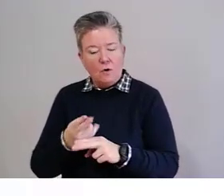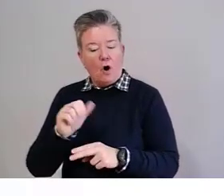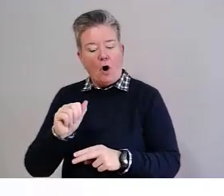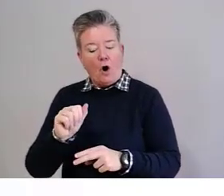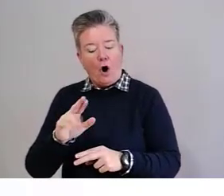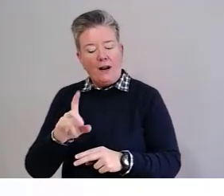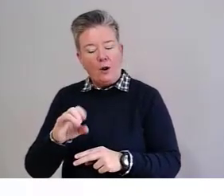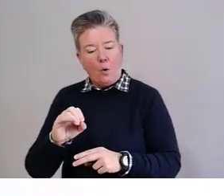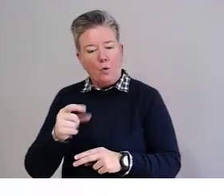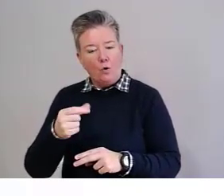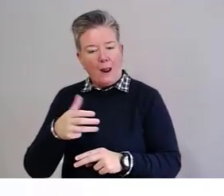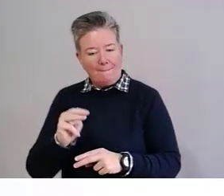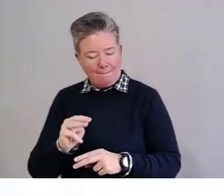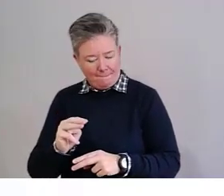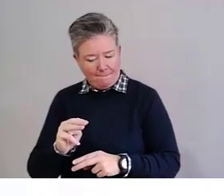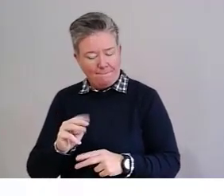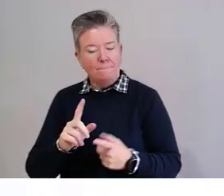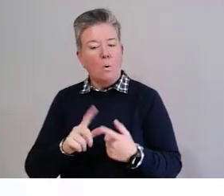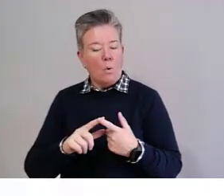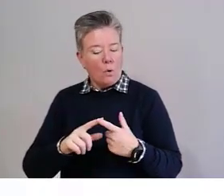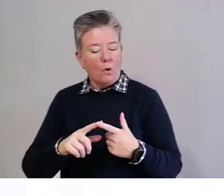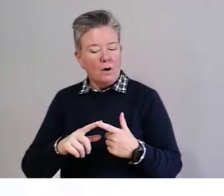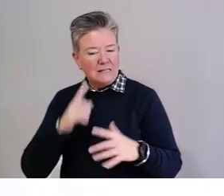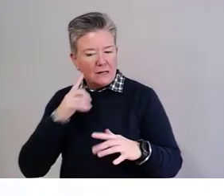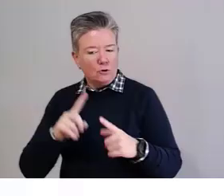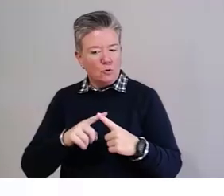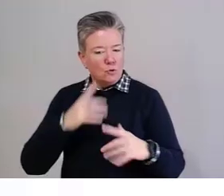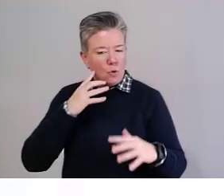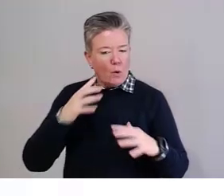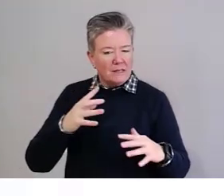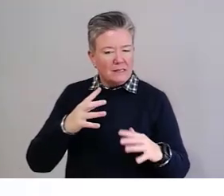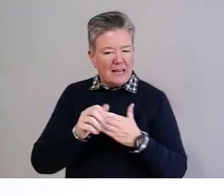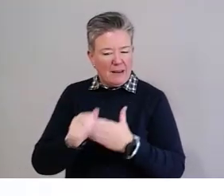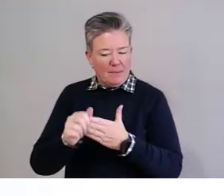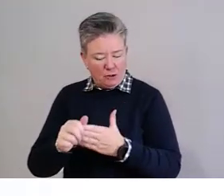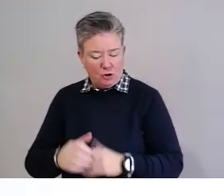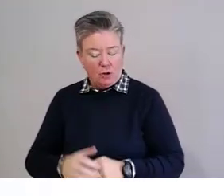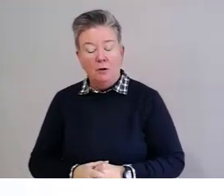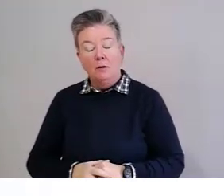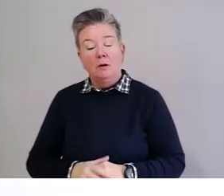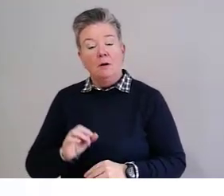or a signal-to-noise image. Additionally, using a consistent